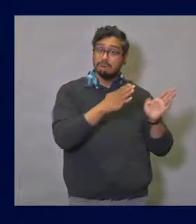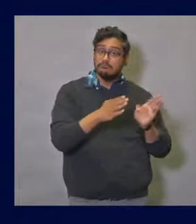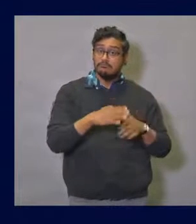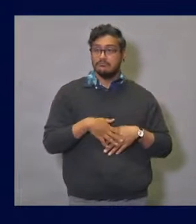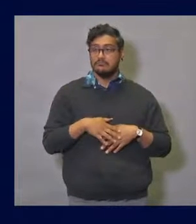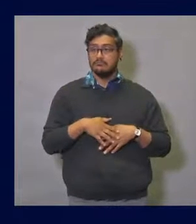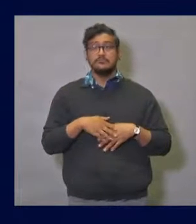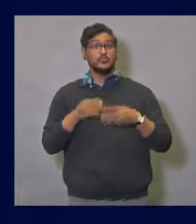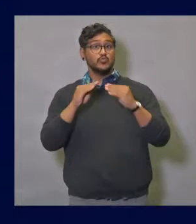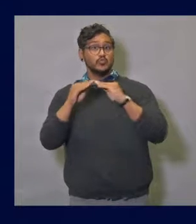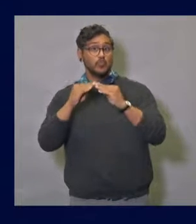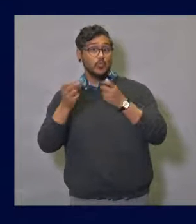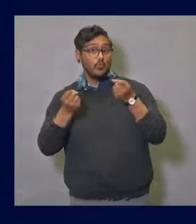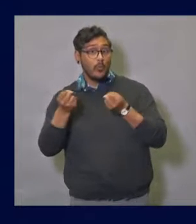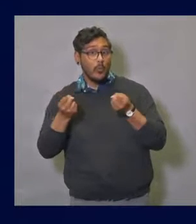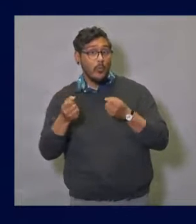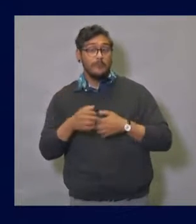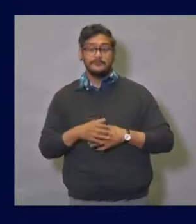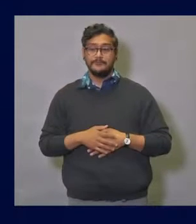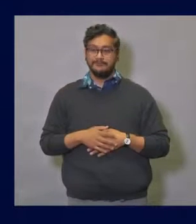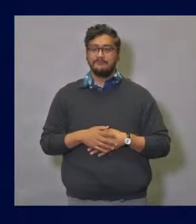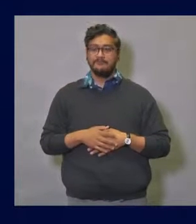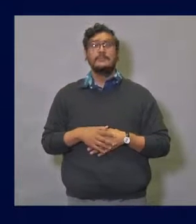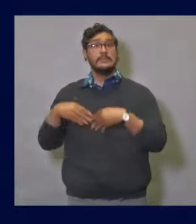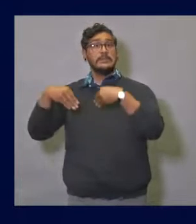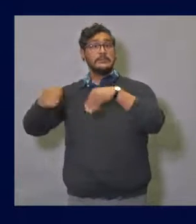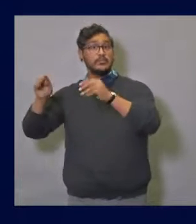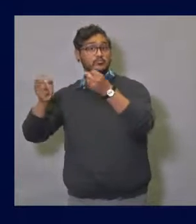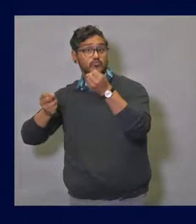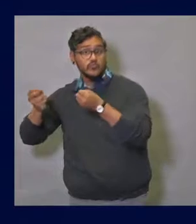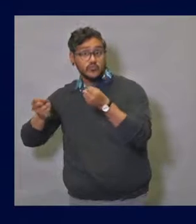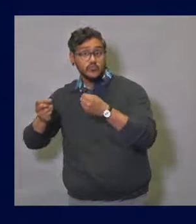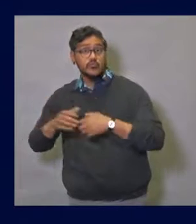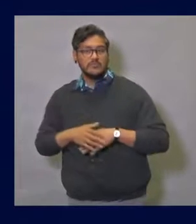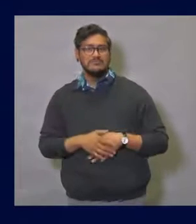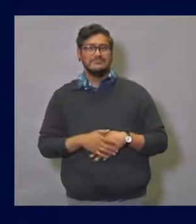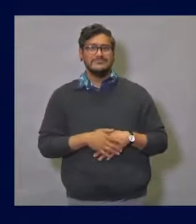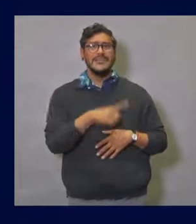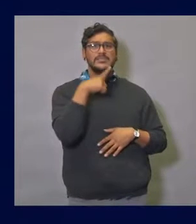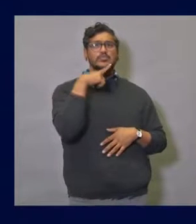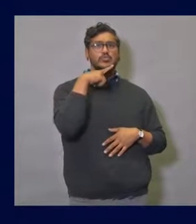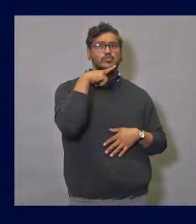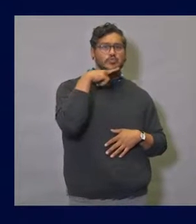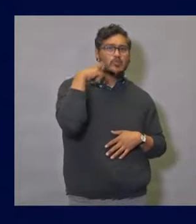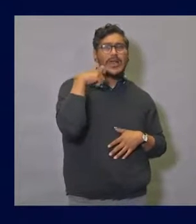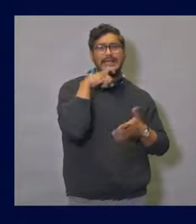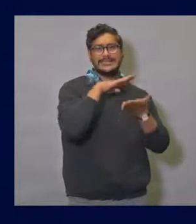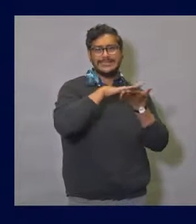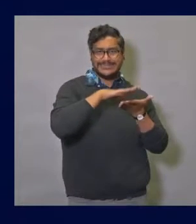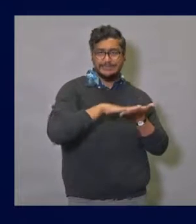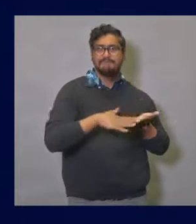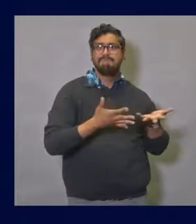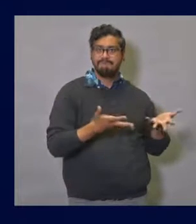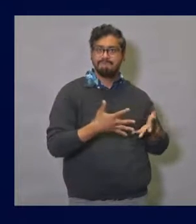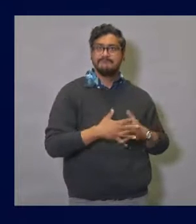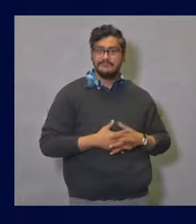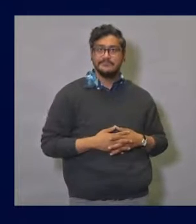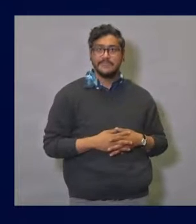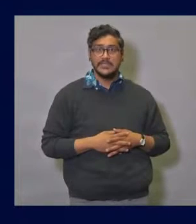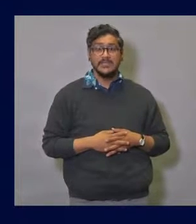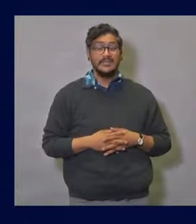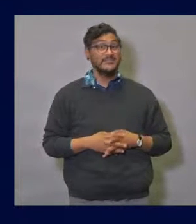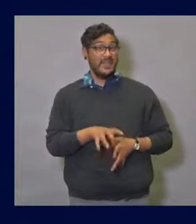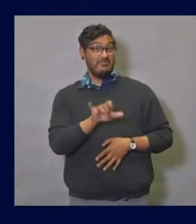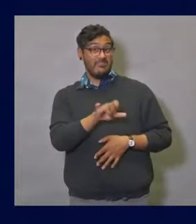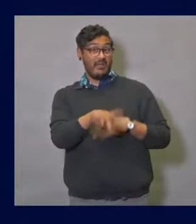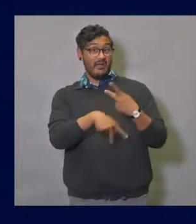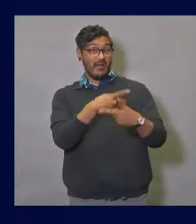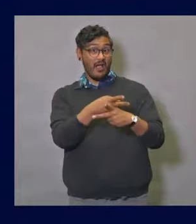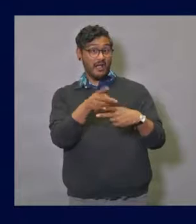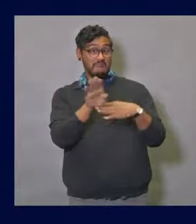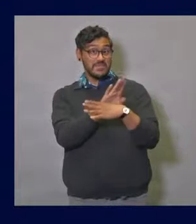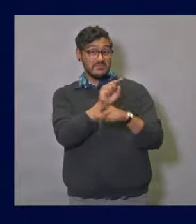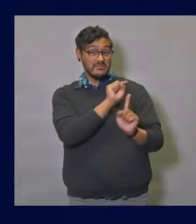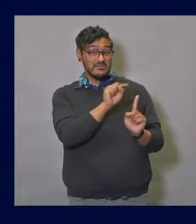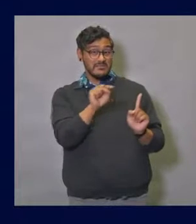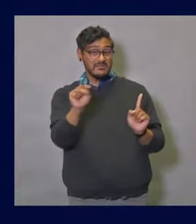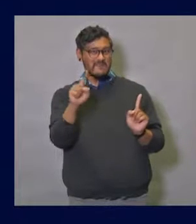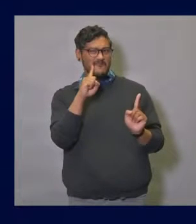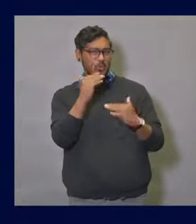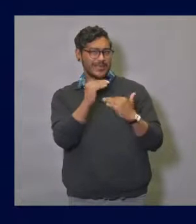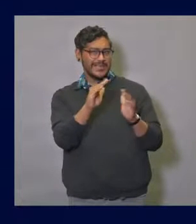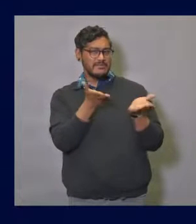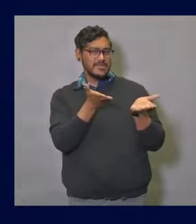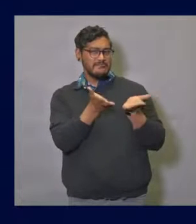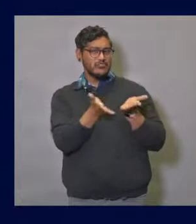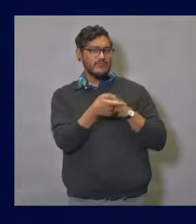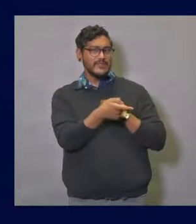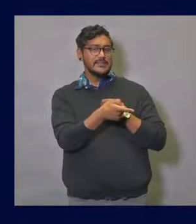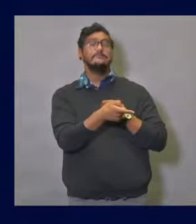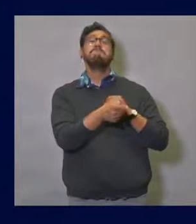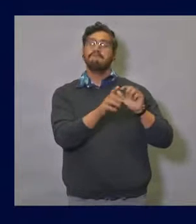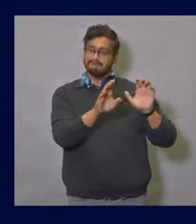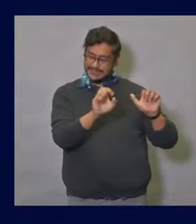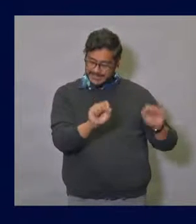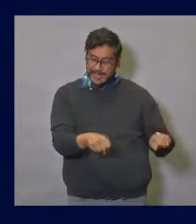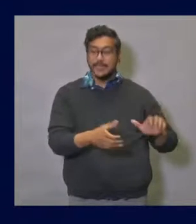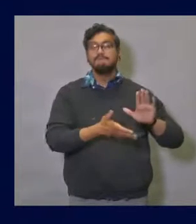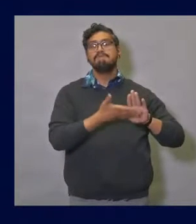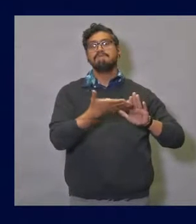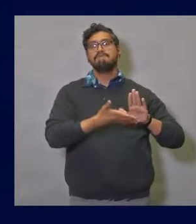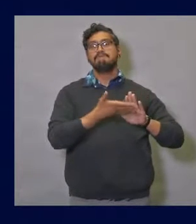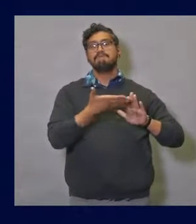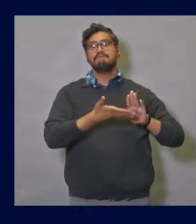SERVICIOS DE CAMBIO DE CHEQUEO,